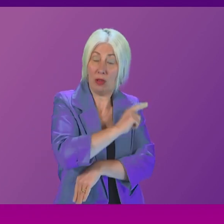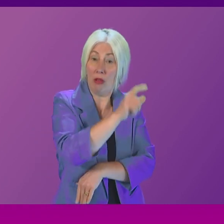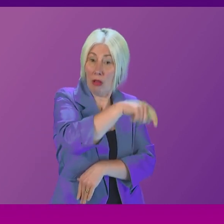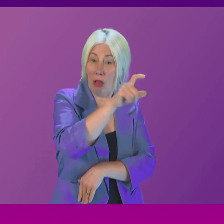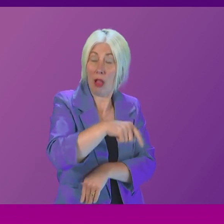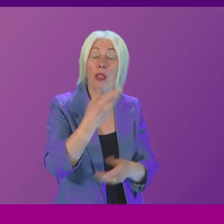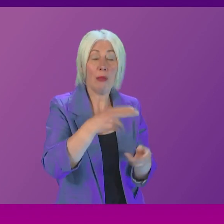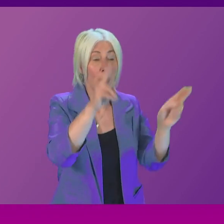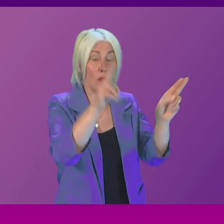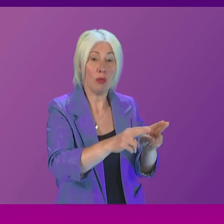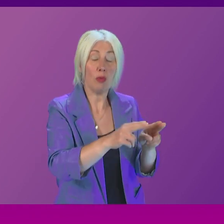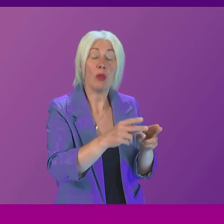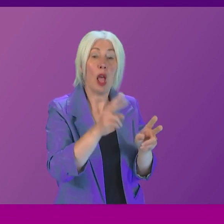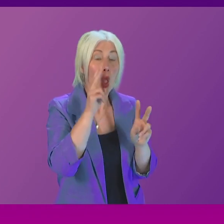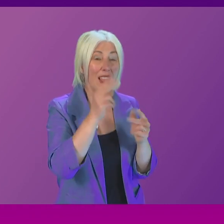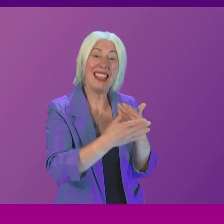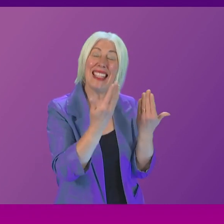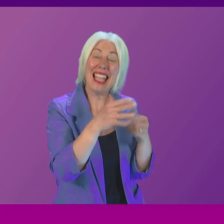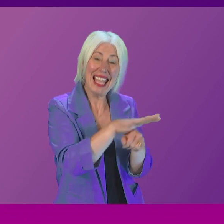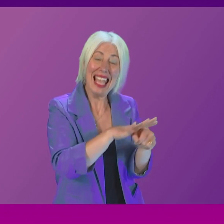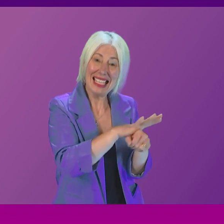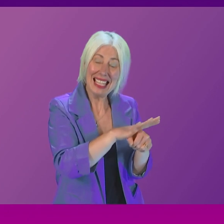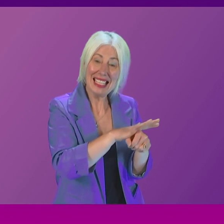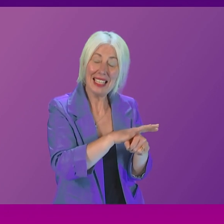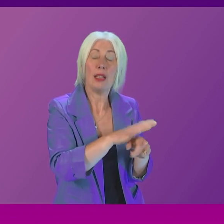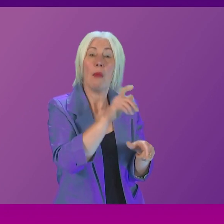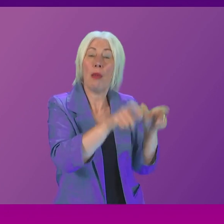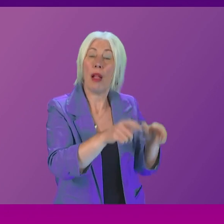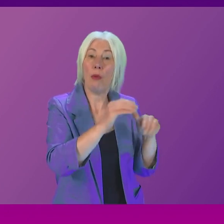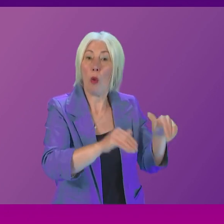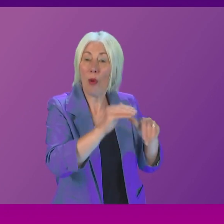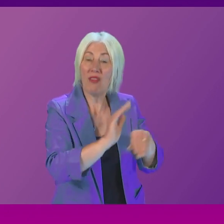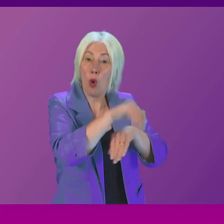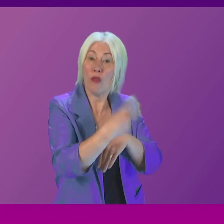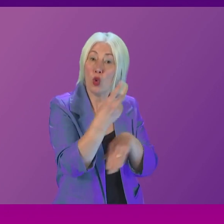If we look at in-patient day cases and those who have waited over two years, we see that